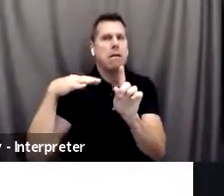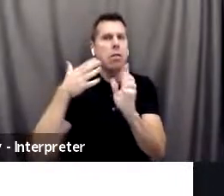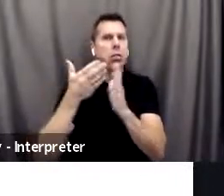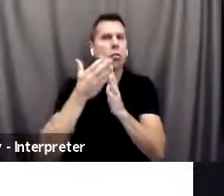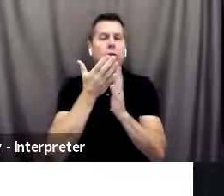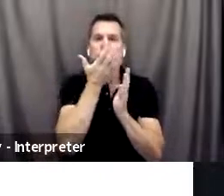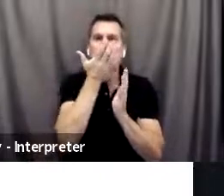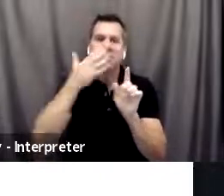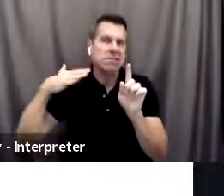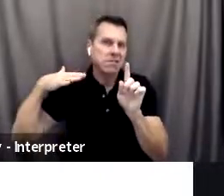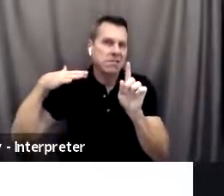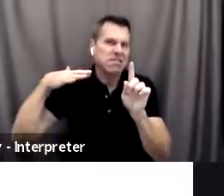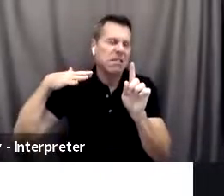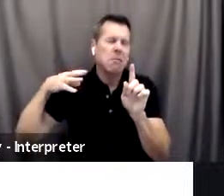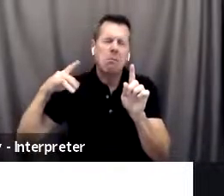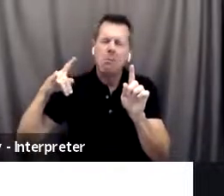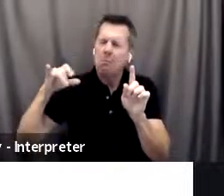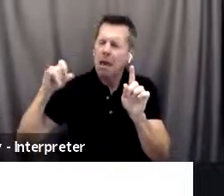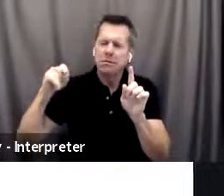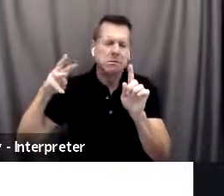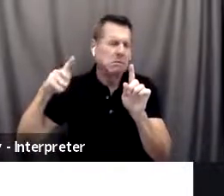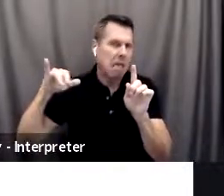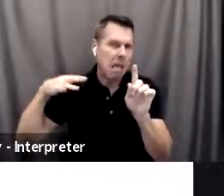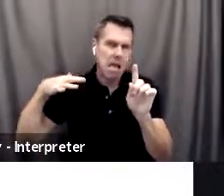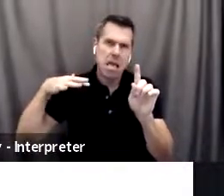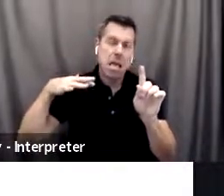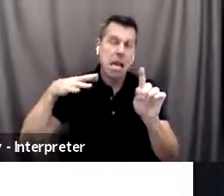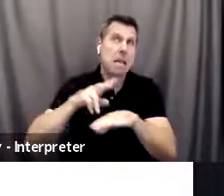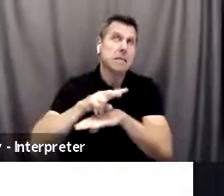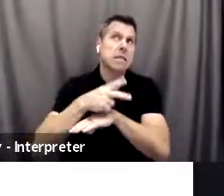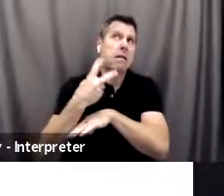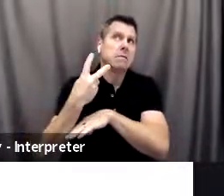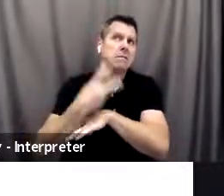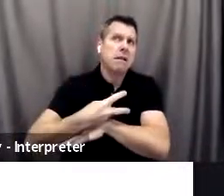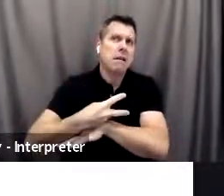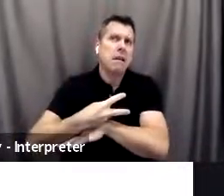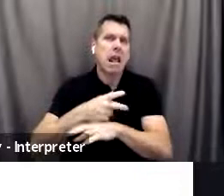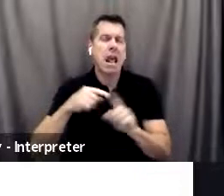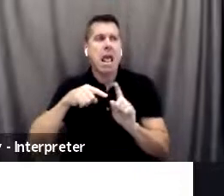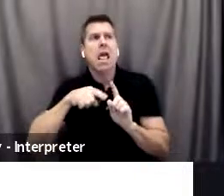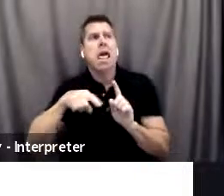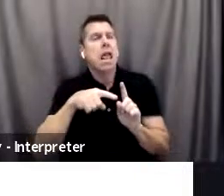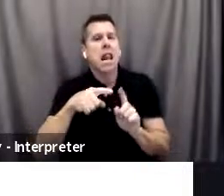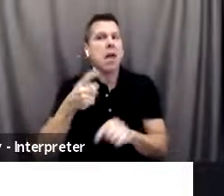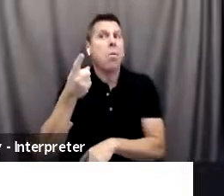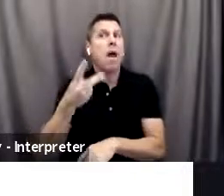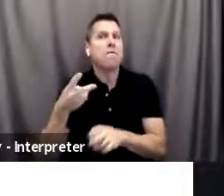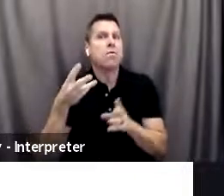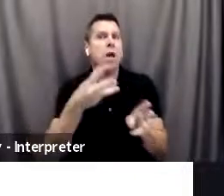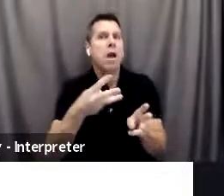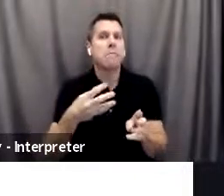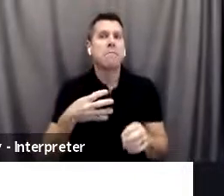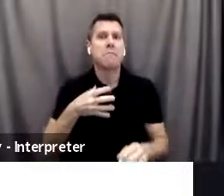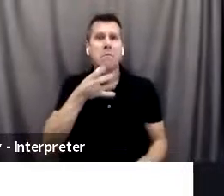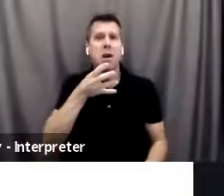from miles and miles within the second day, we were halfway through our trial. My mom's hands and feet got really, really swollen and